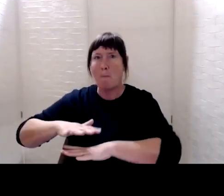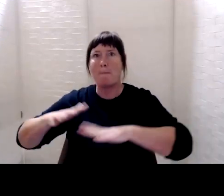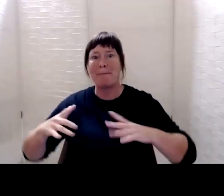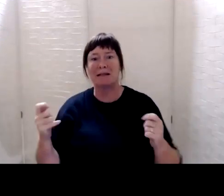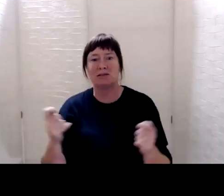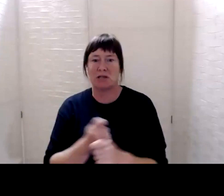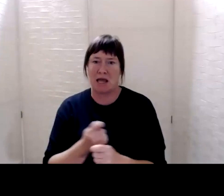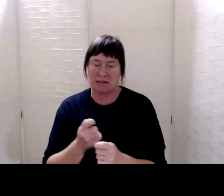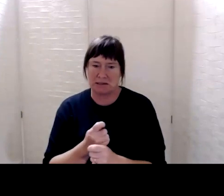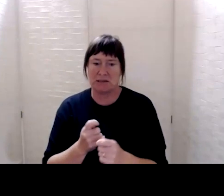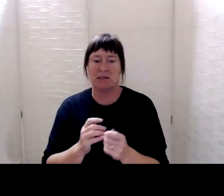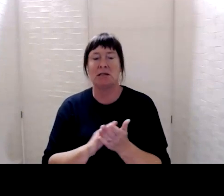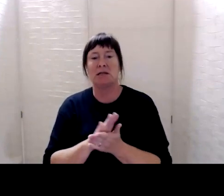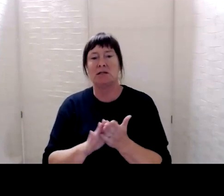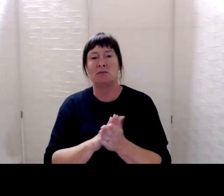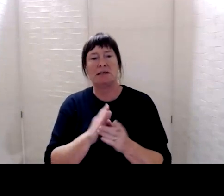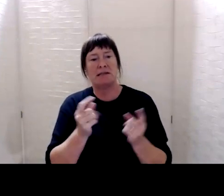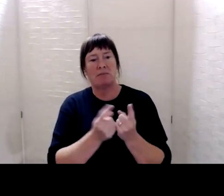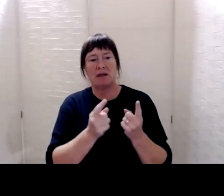dropped off some of those features for success